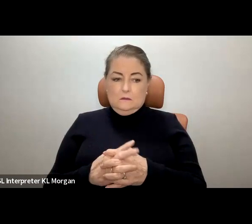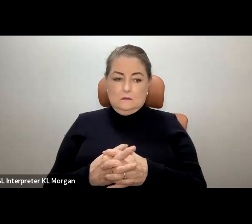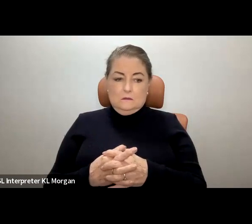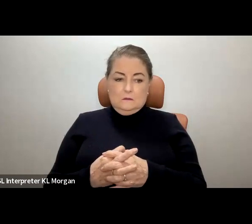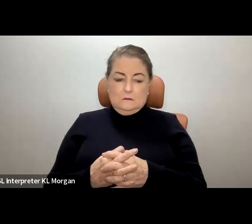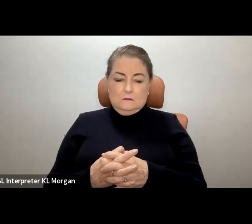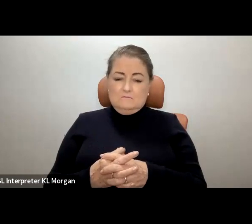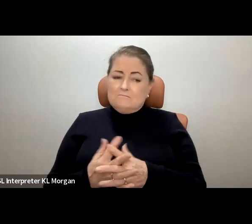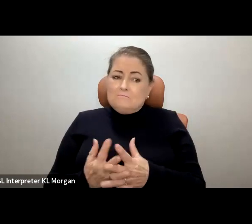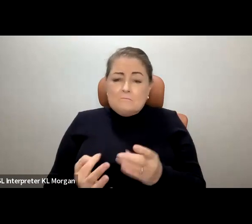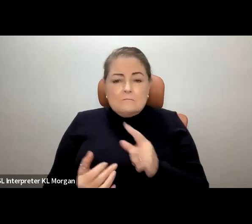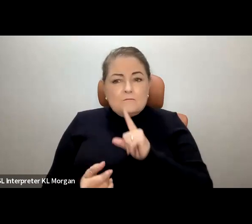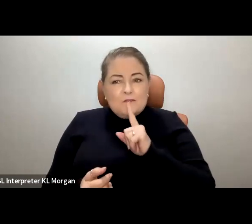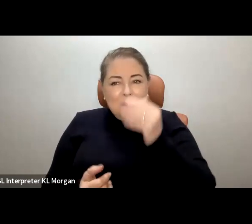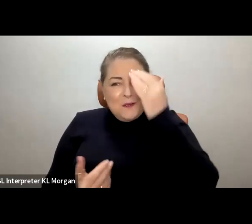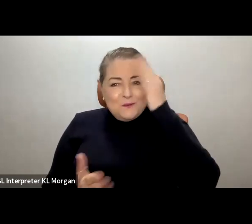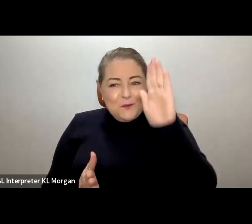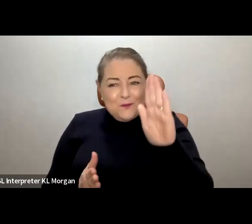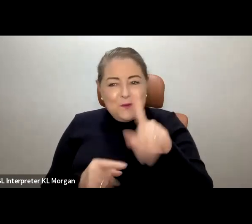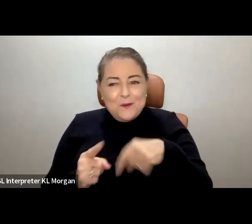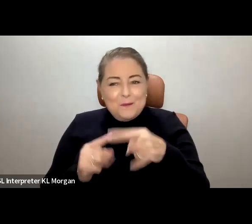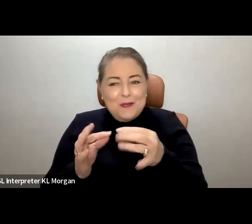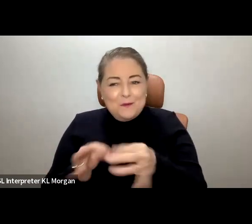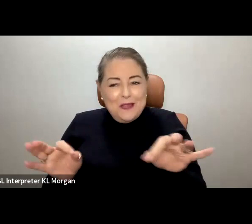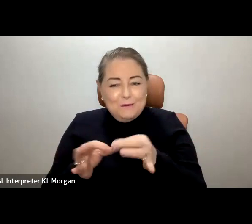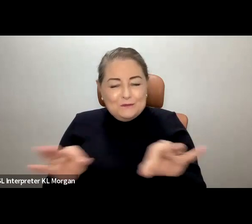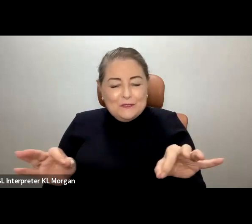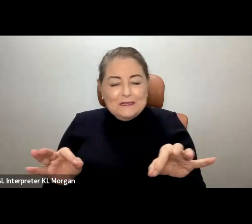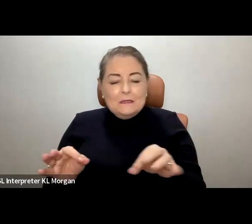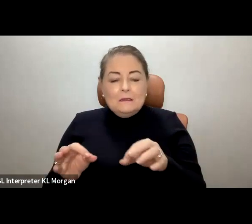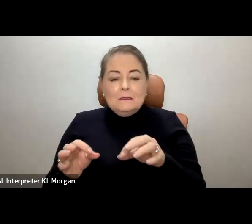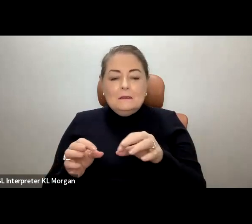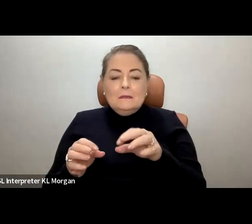don't know. This is you know, this is if you happen to you